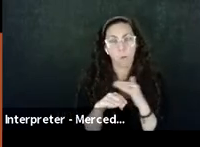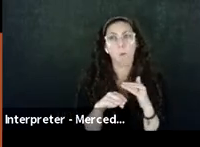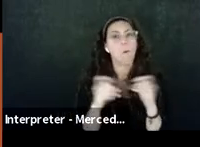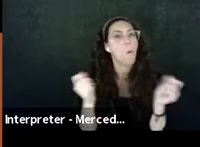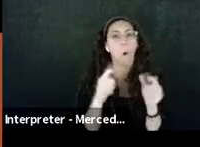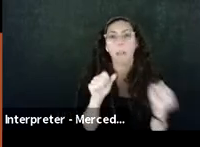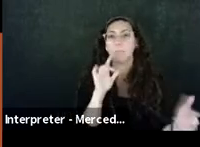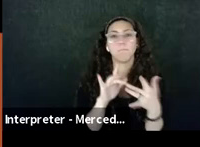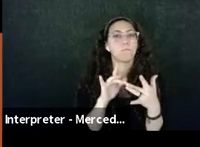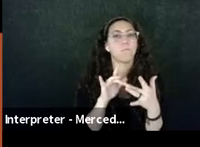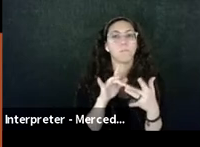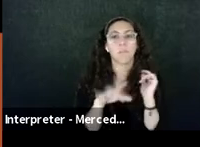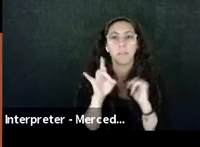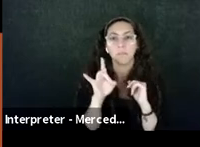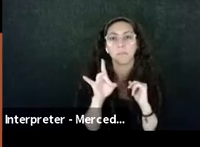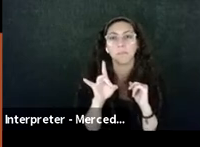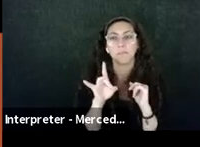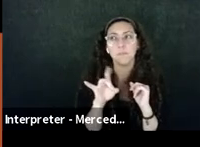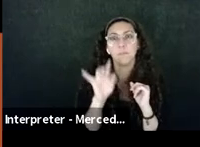Natalie Chavez: So that's in the building phases right now and